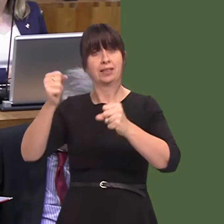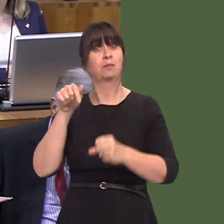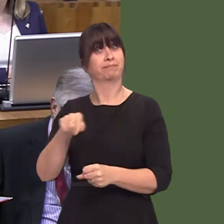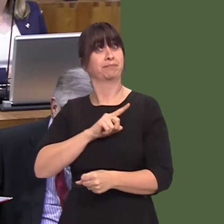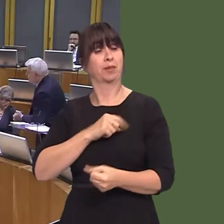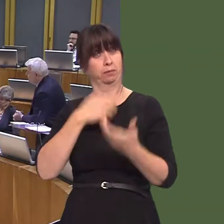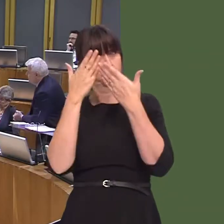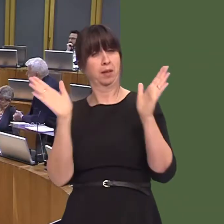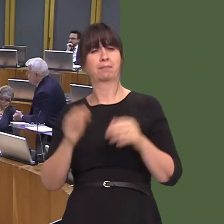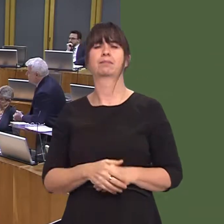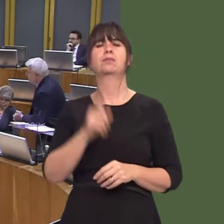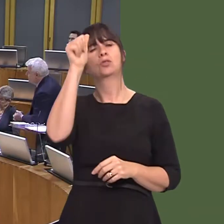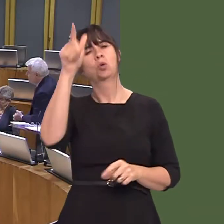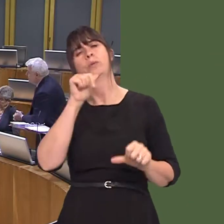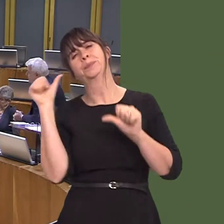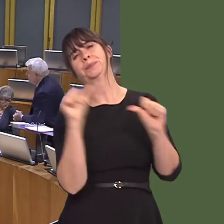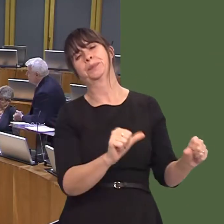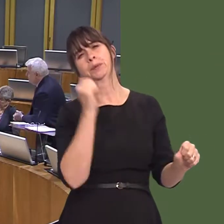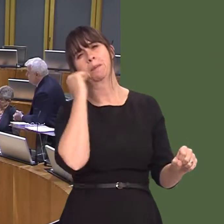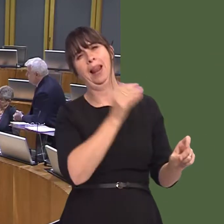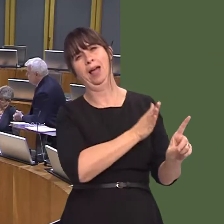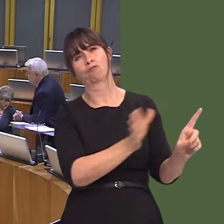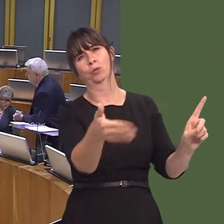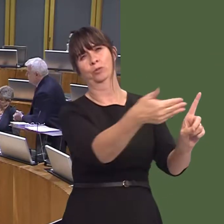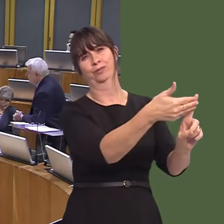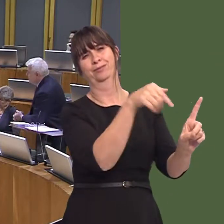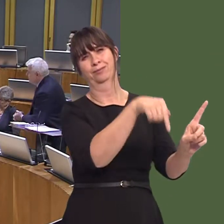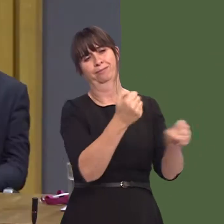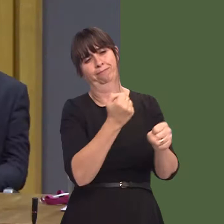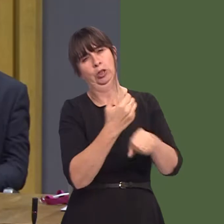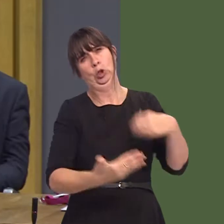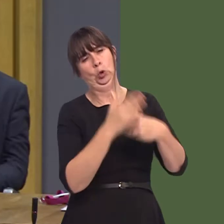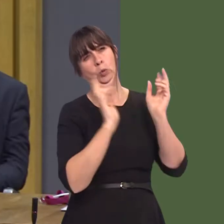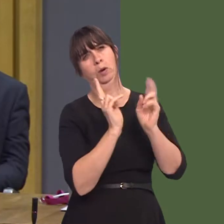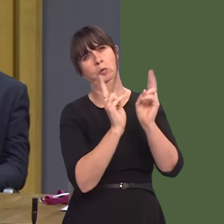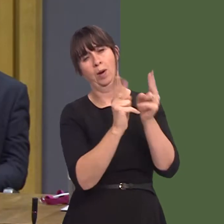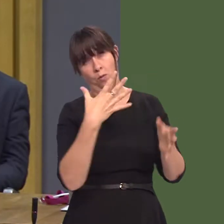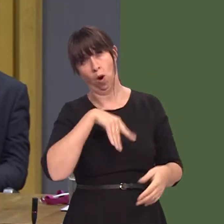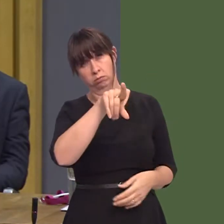Leanne Wood: We all know that it is your preferred option, and that sounds very much to us on